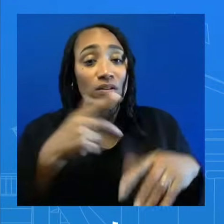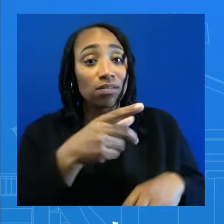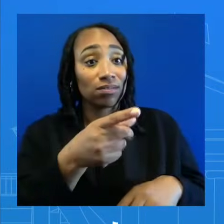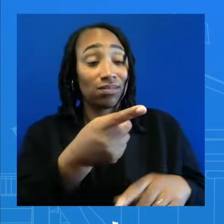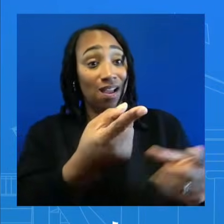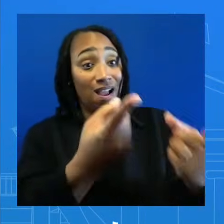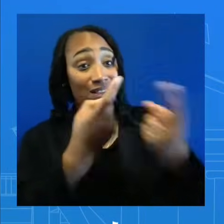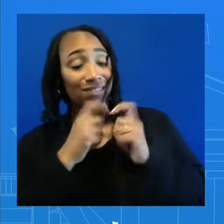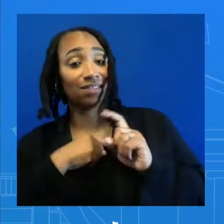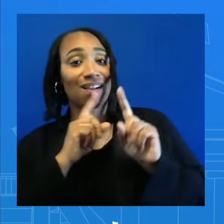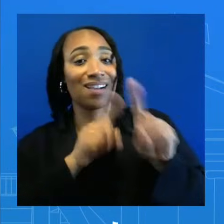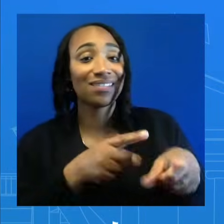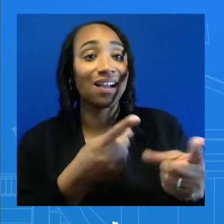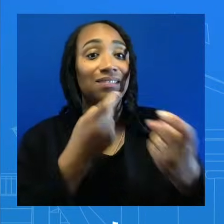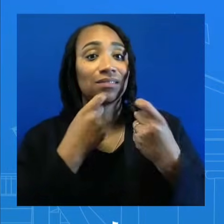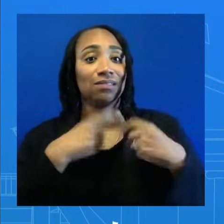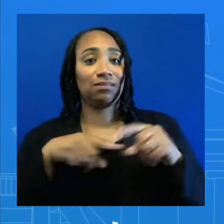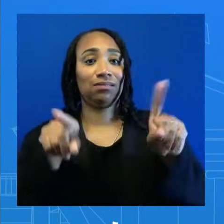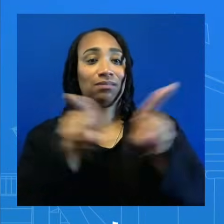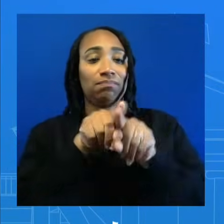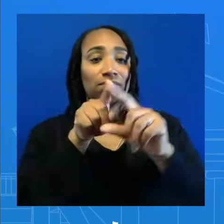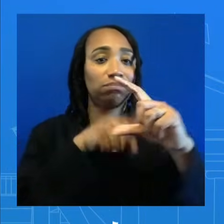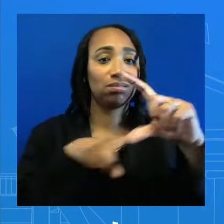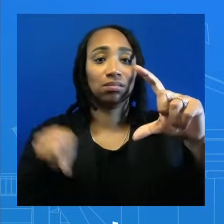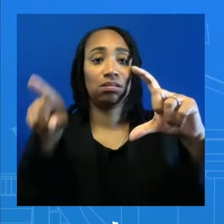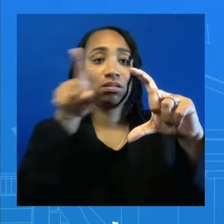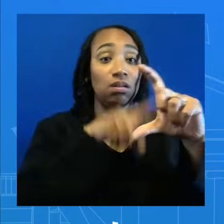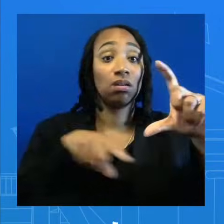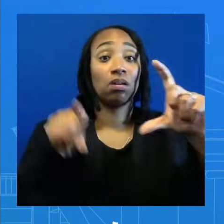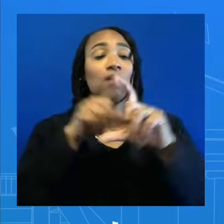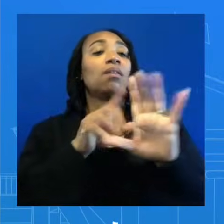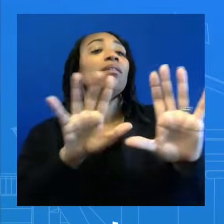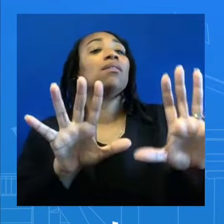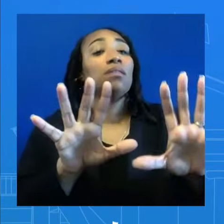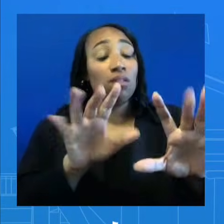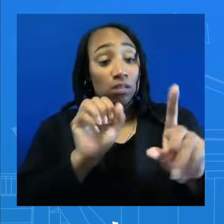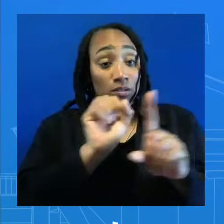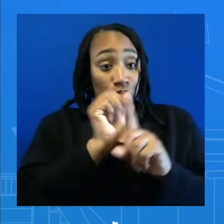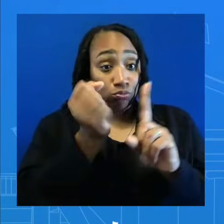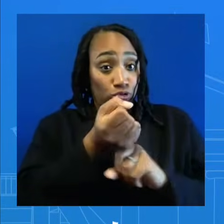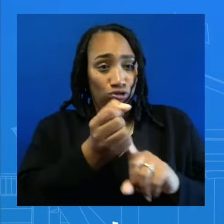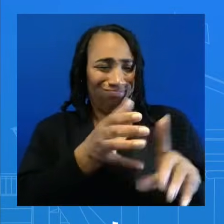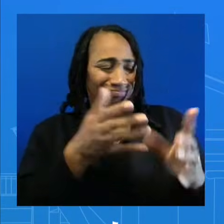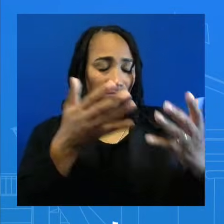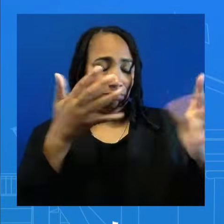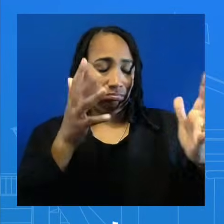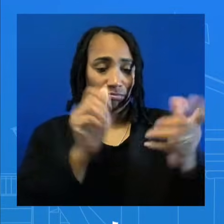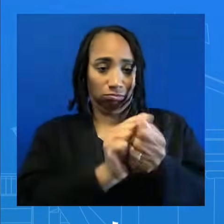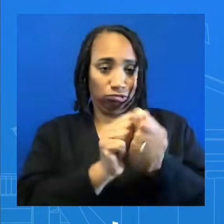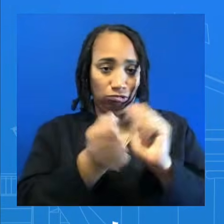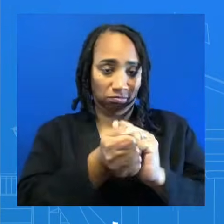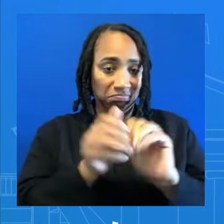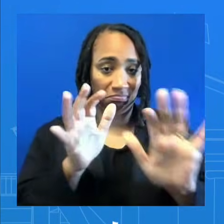let's not forget that she also said that Hunter Biden "absolutely" deserved a pardon, and I think that matters as well.